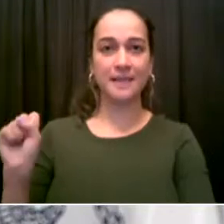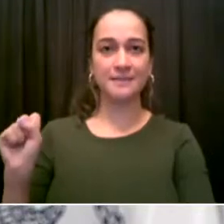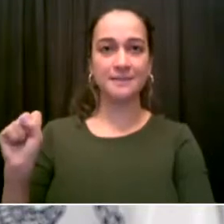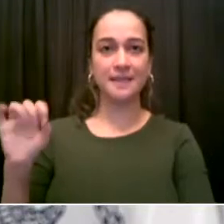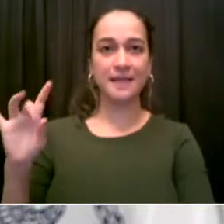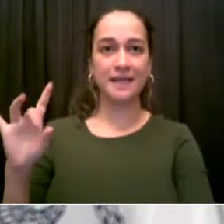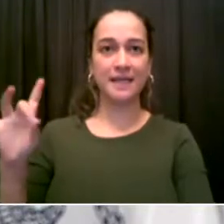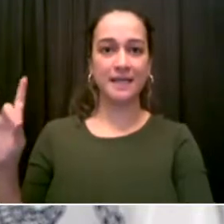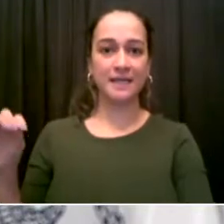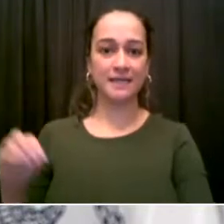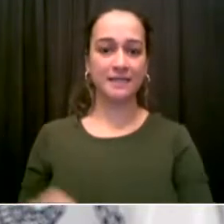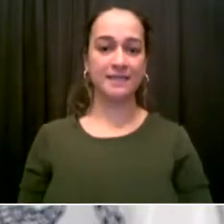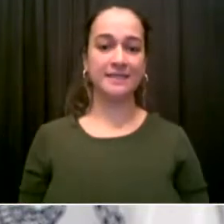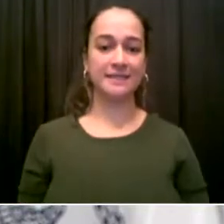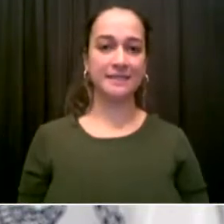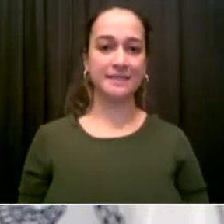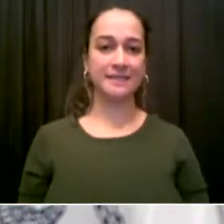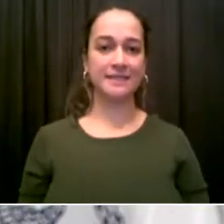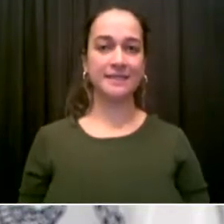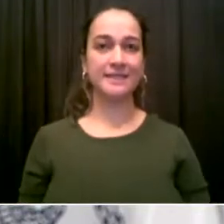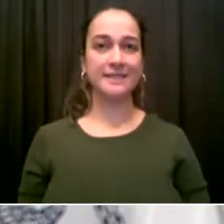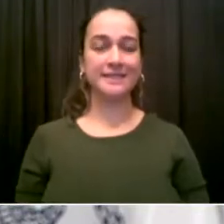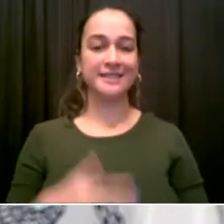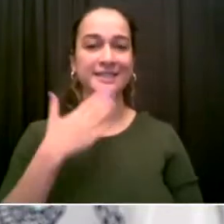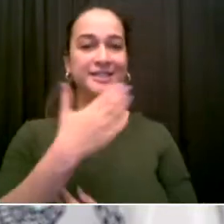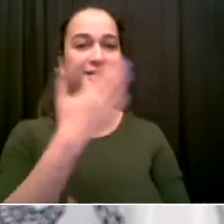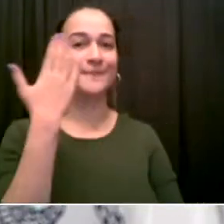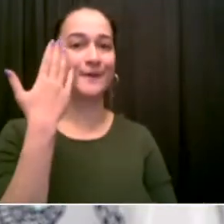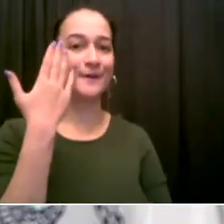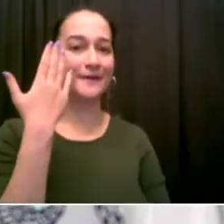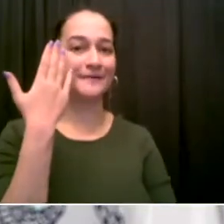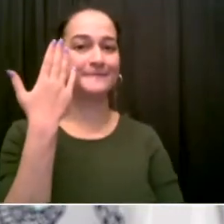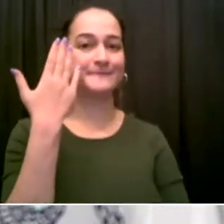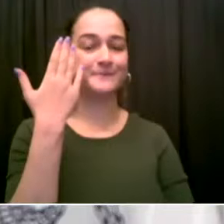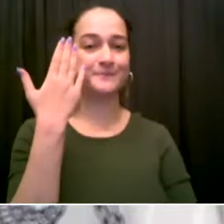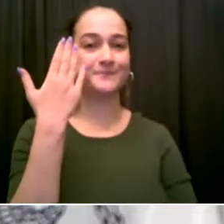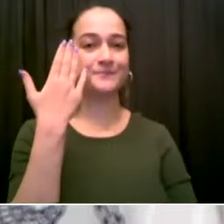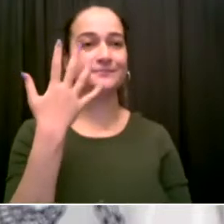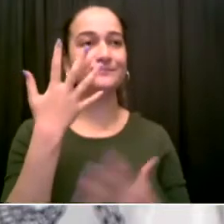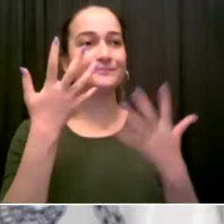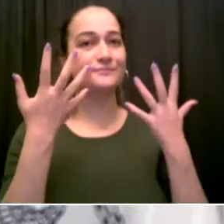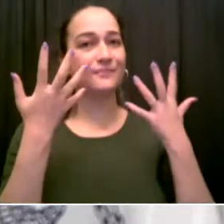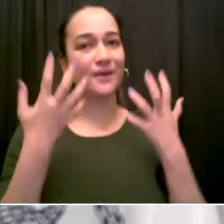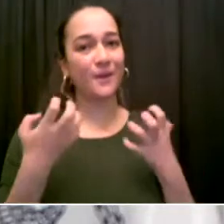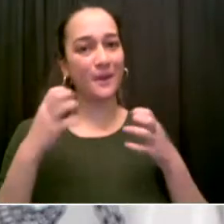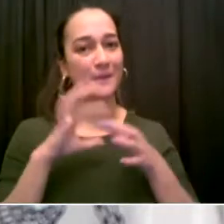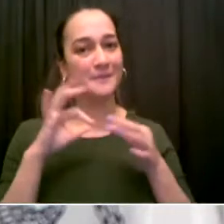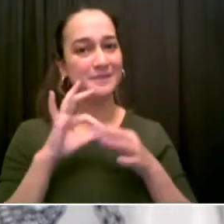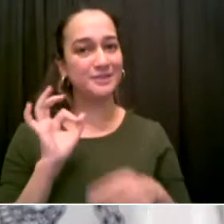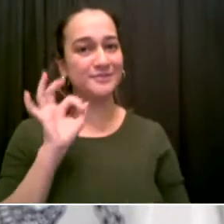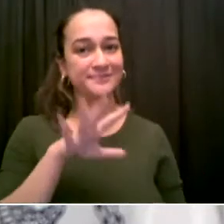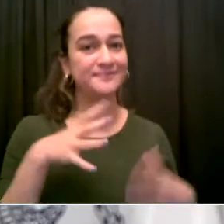QUESTION TO MARLA HASKEL